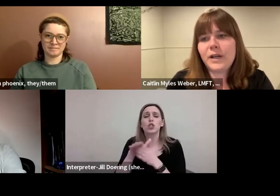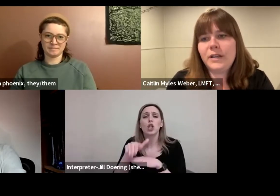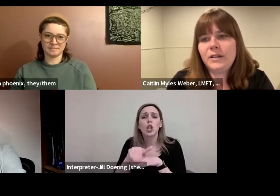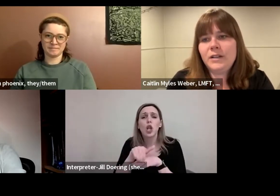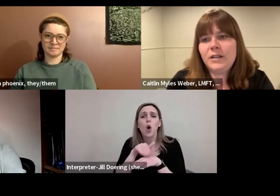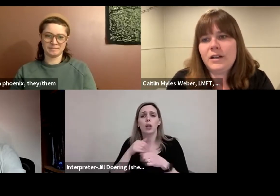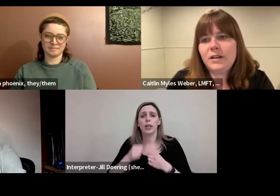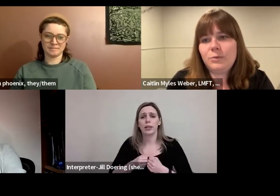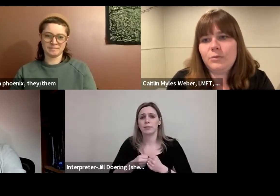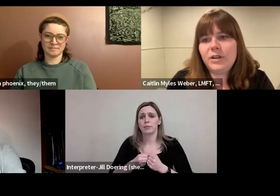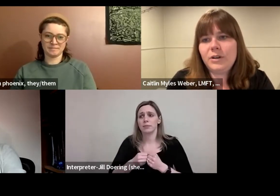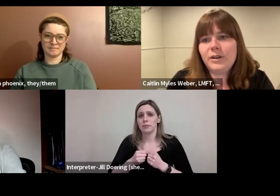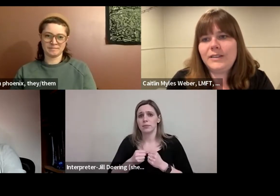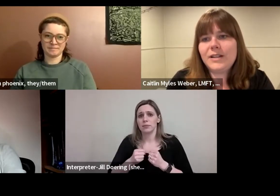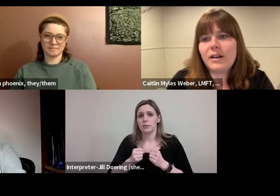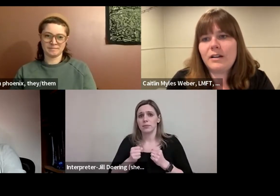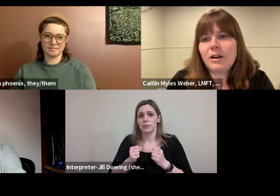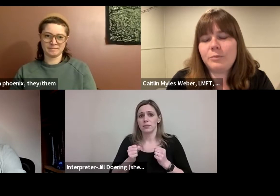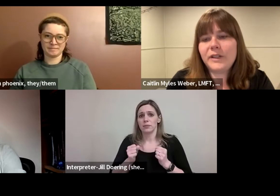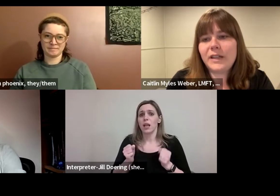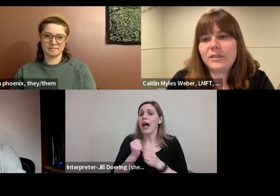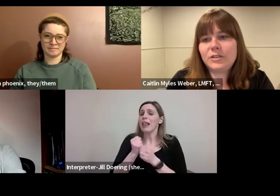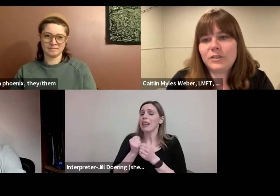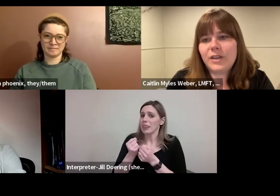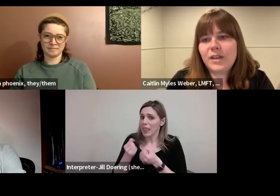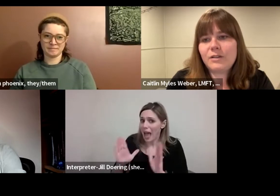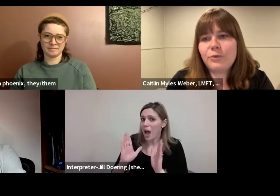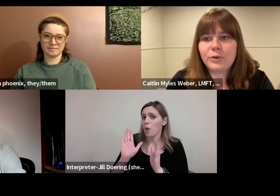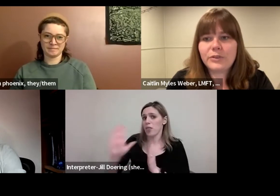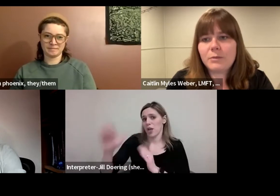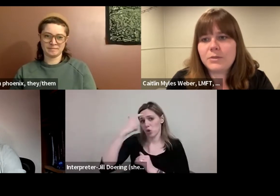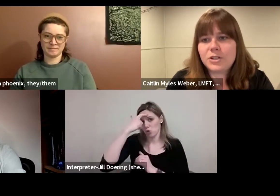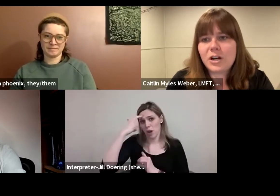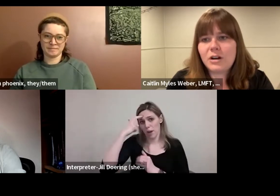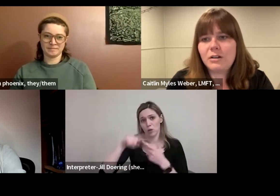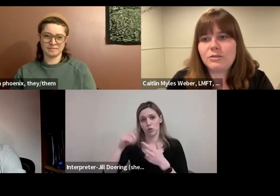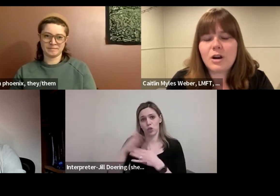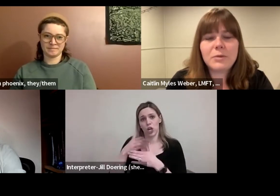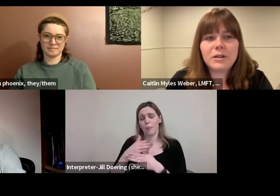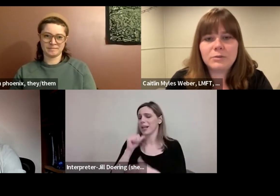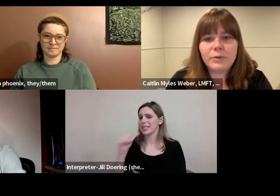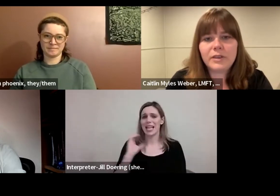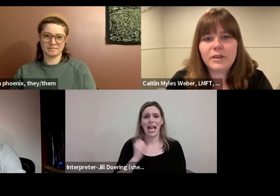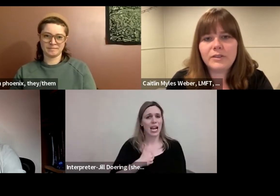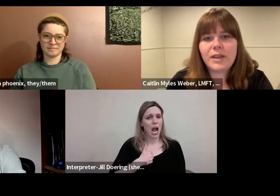But you know, it's not our place to just like force them to share trauma with us.